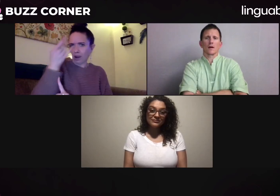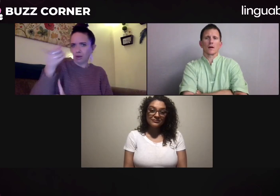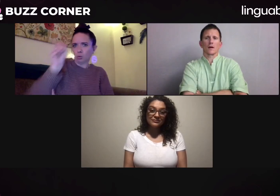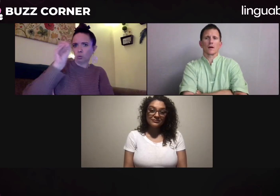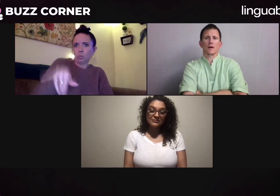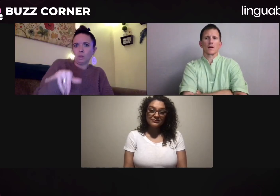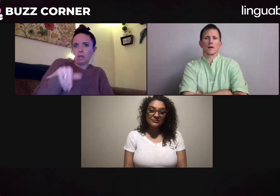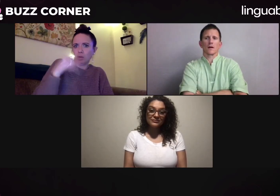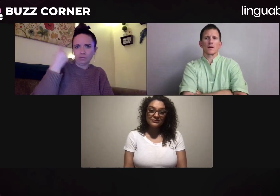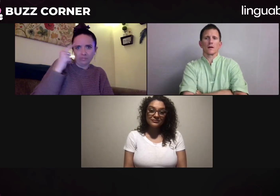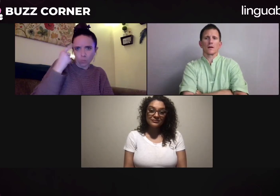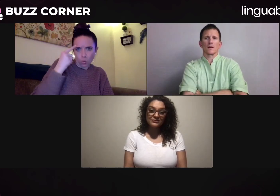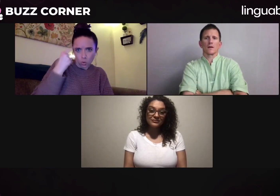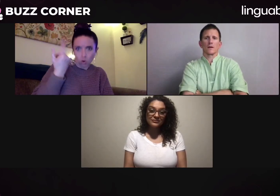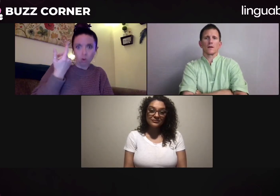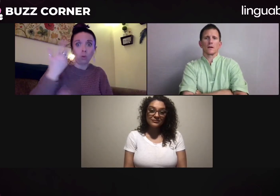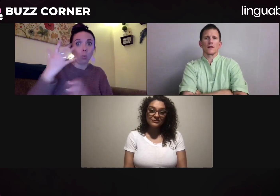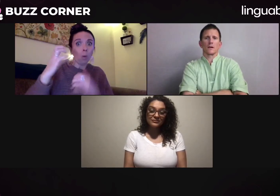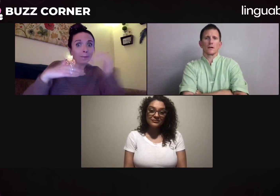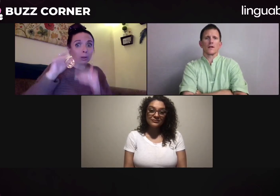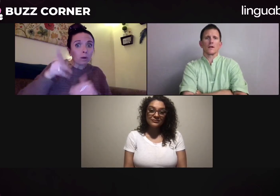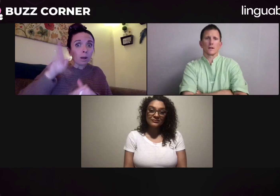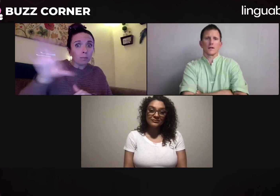and thinking about why, asking themselves, why are they posting on